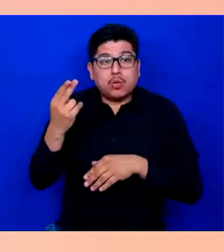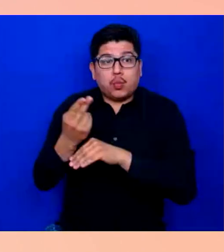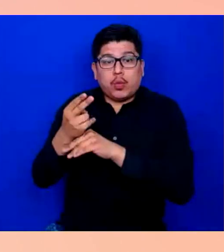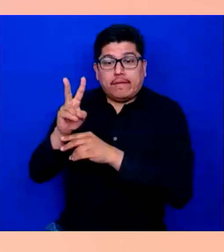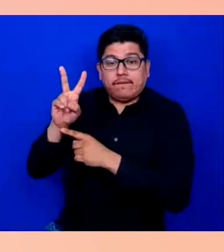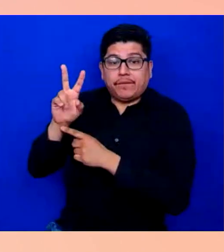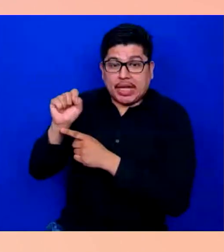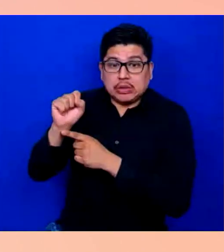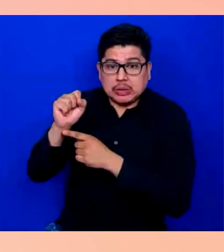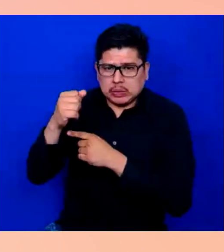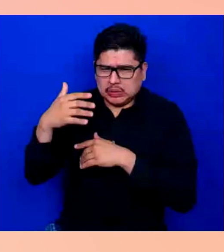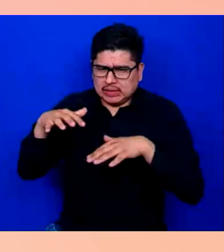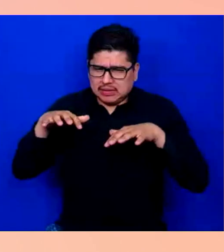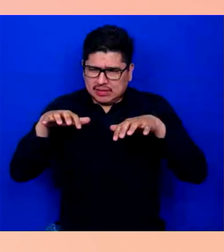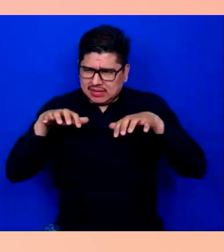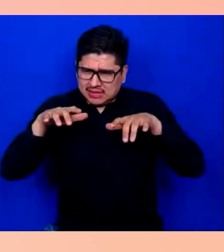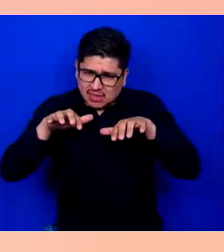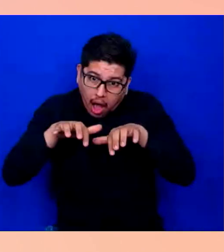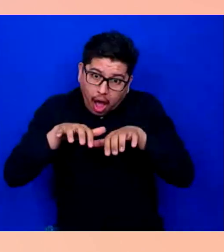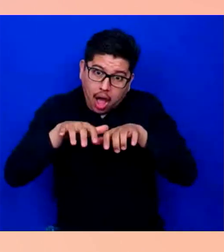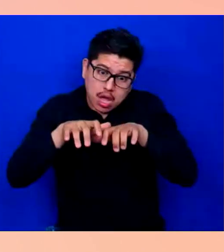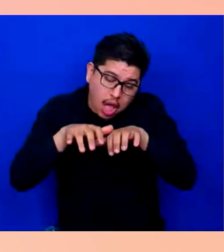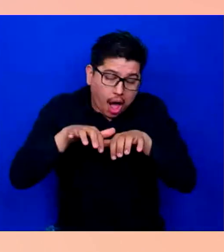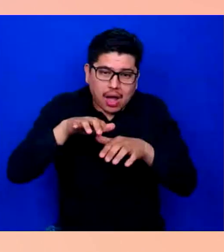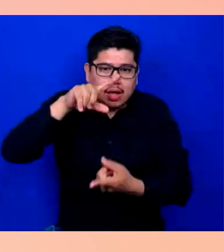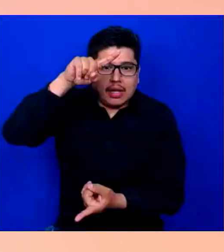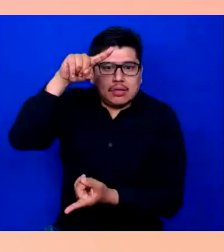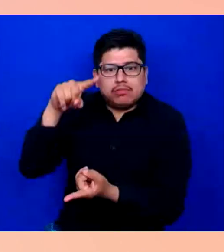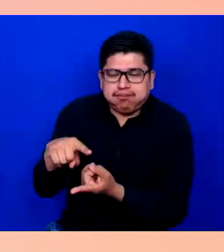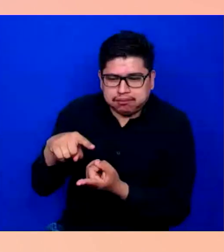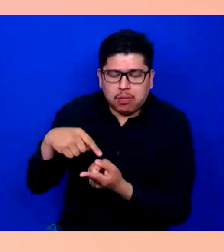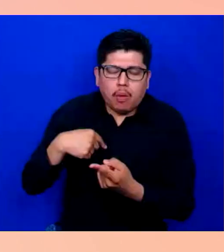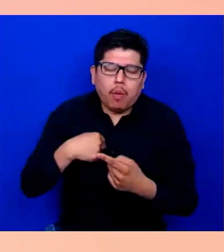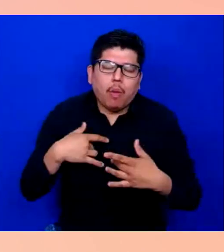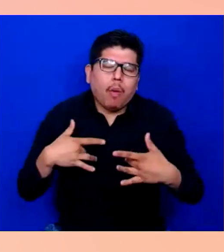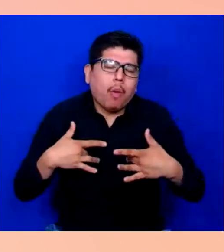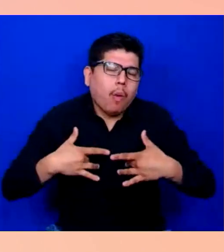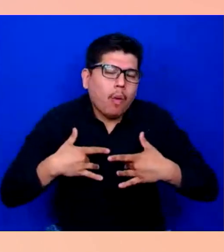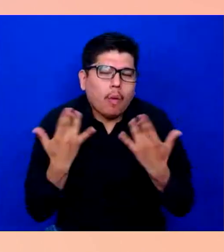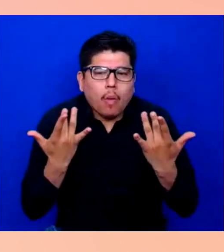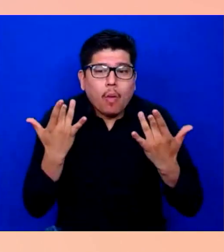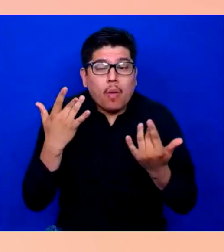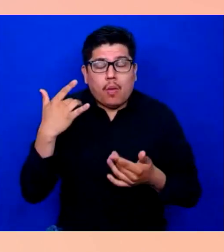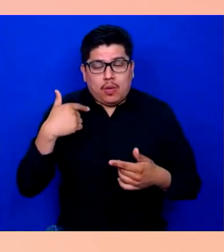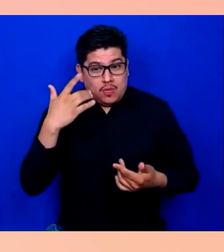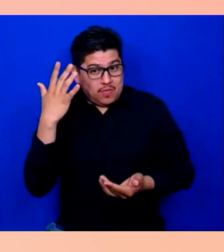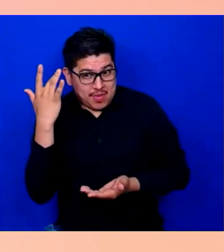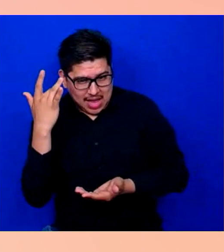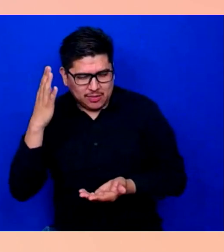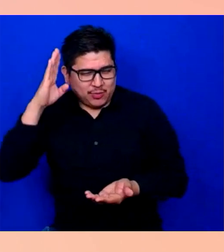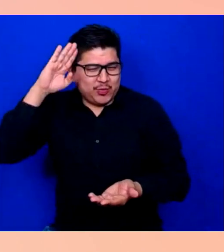it makes me so happy. Because I know what it's like to be in pain every day and I want